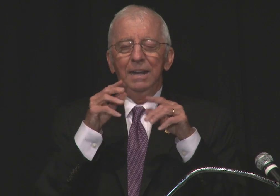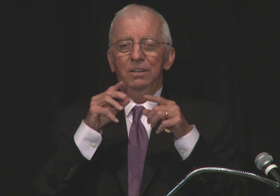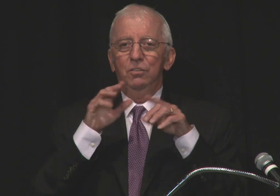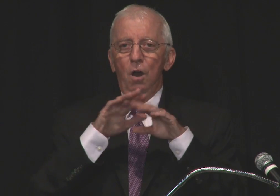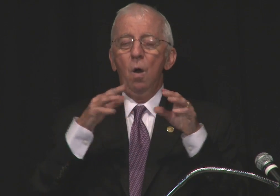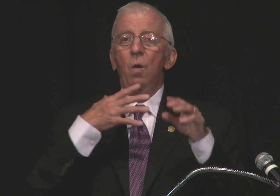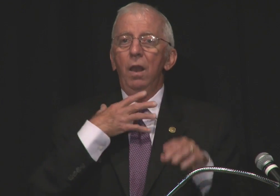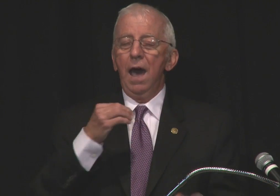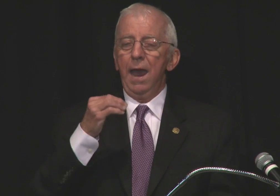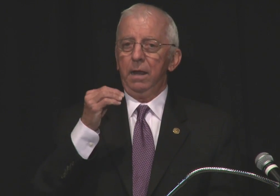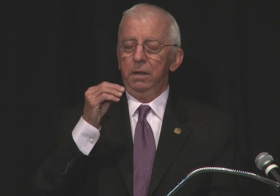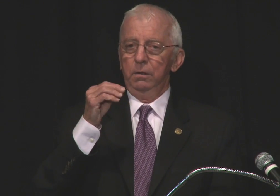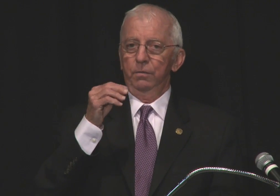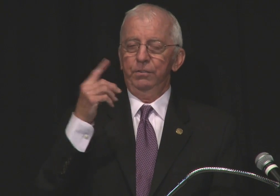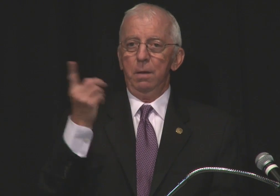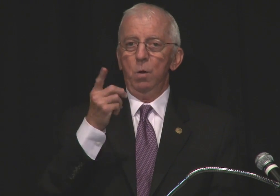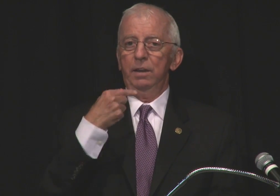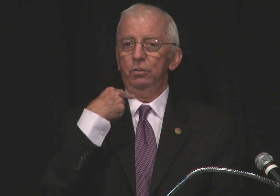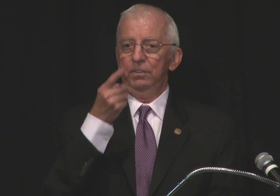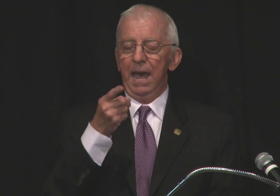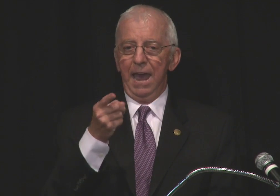I don't like someone to say